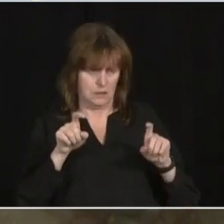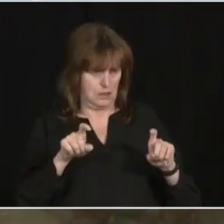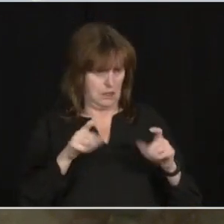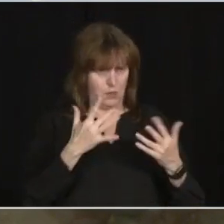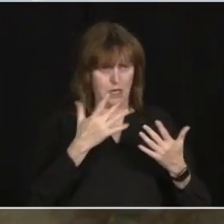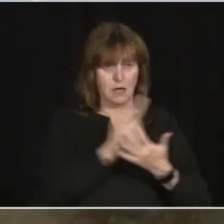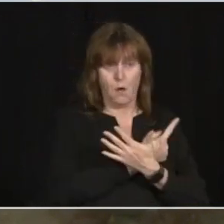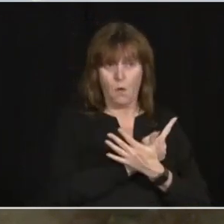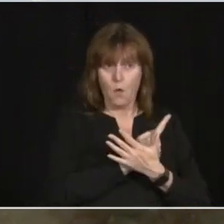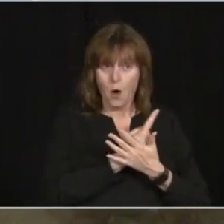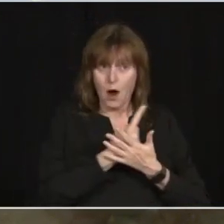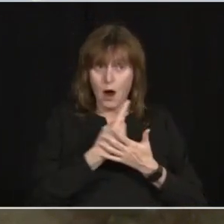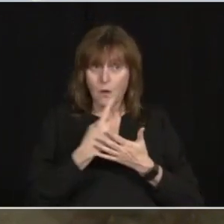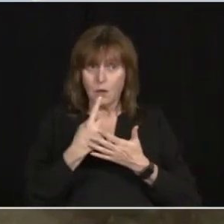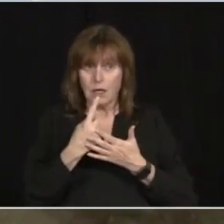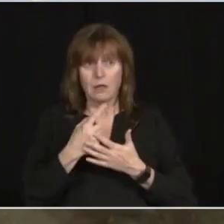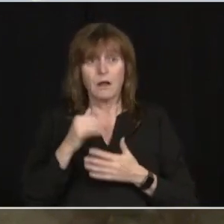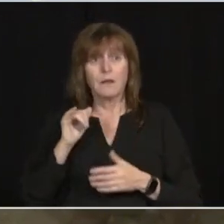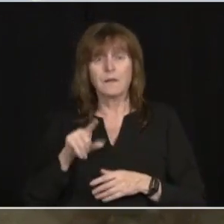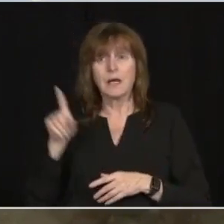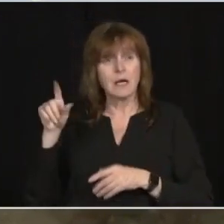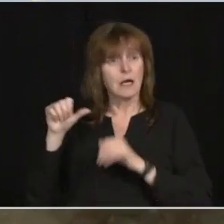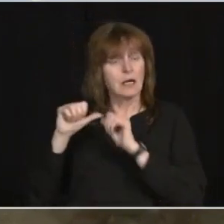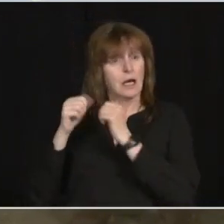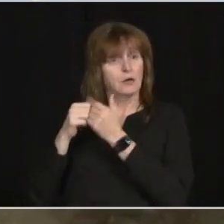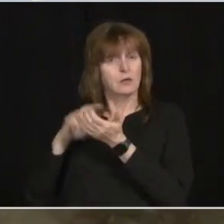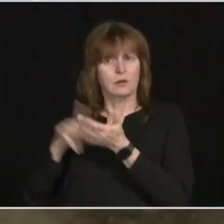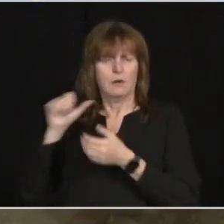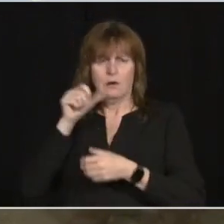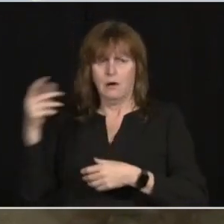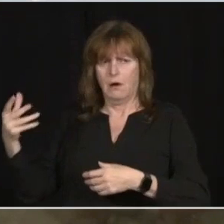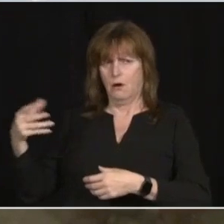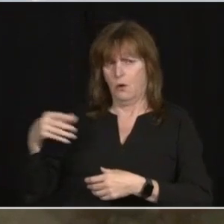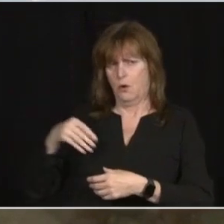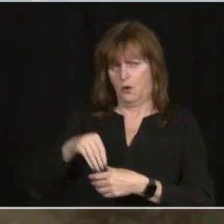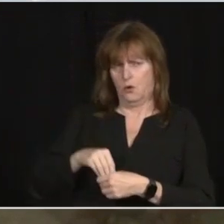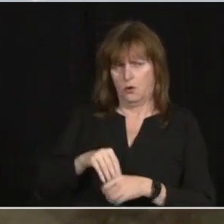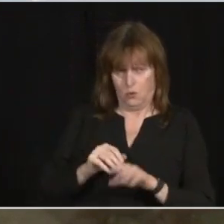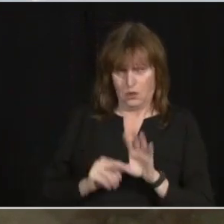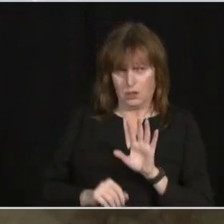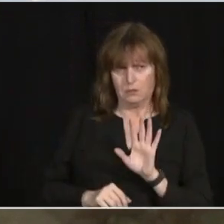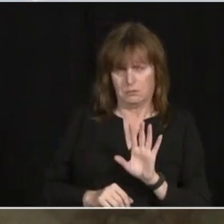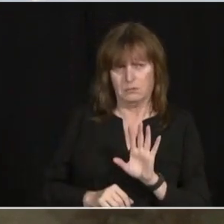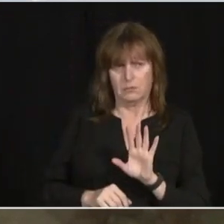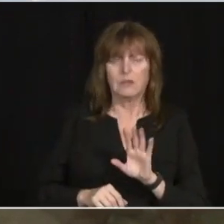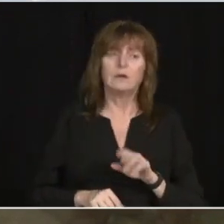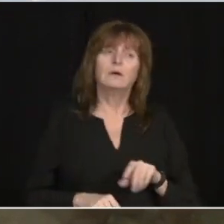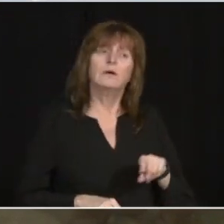know that during the transition time while our homes change to that policy and while our workers have